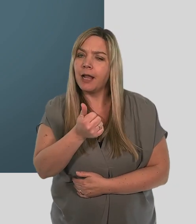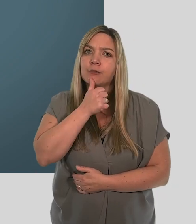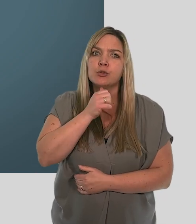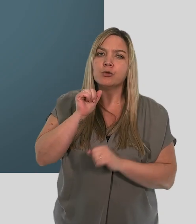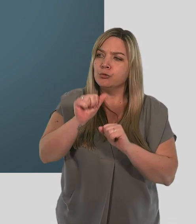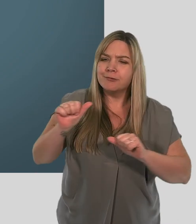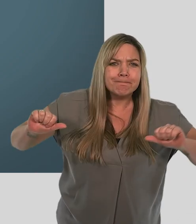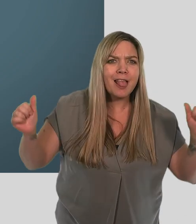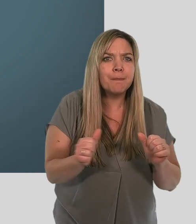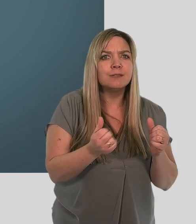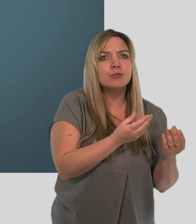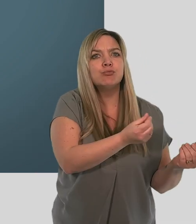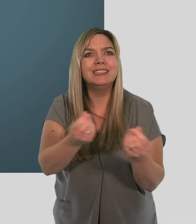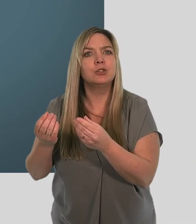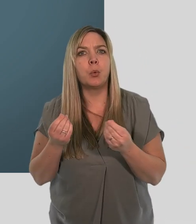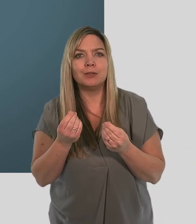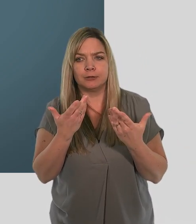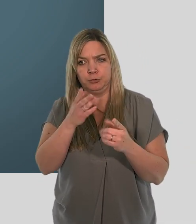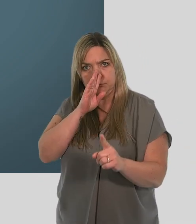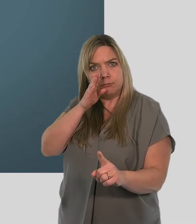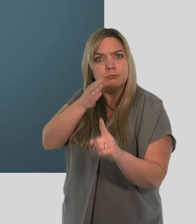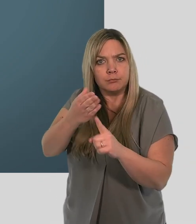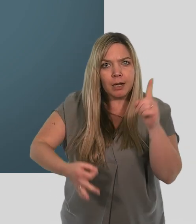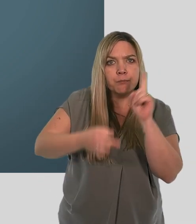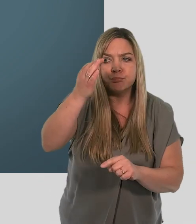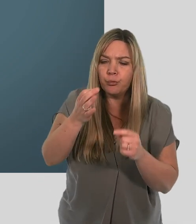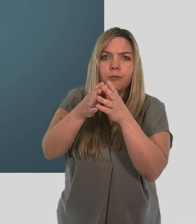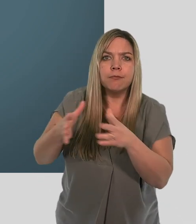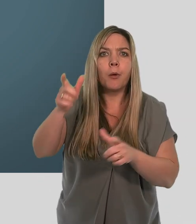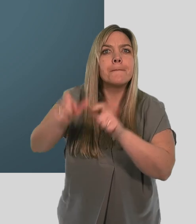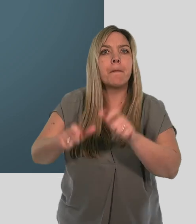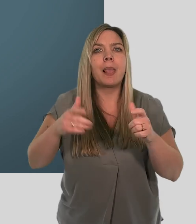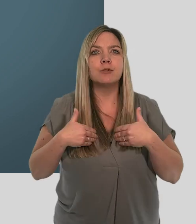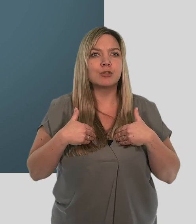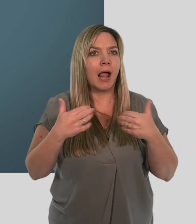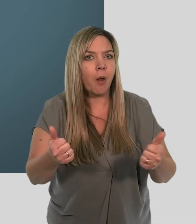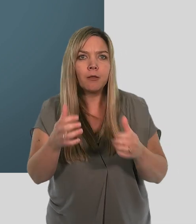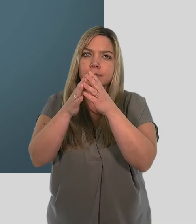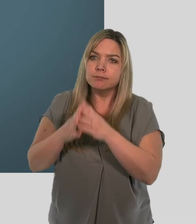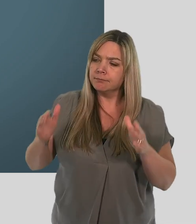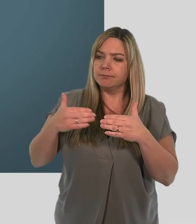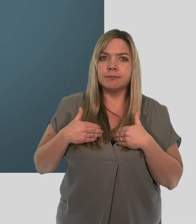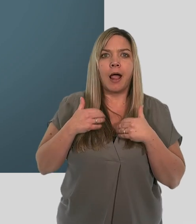Scaling up these interventions to full coverage by 2050 would require an additional 1% of GDP